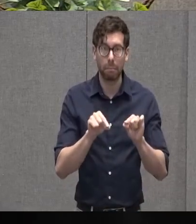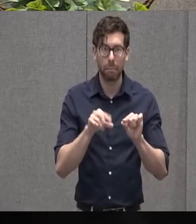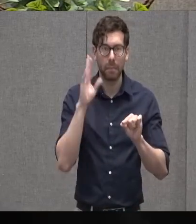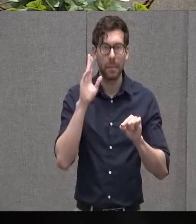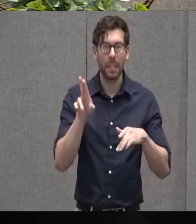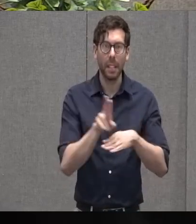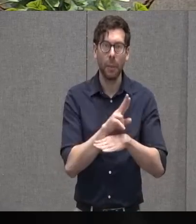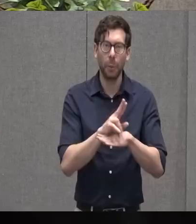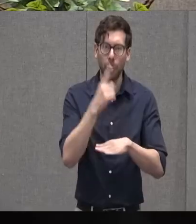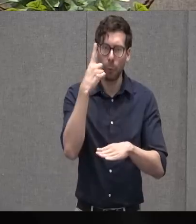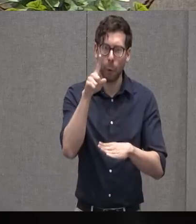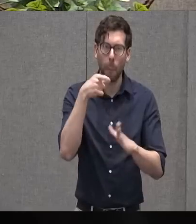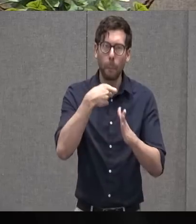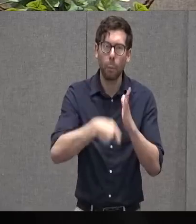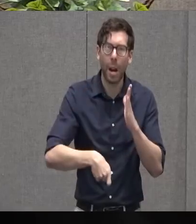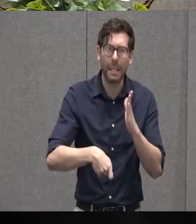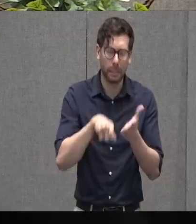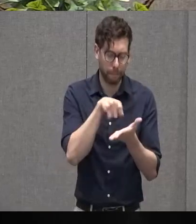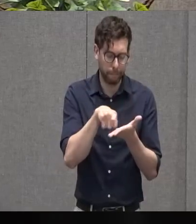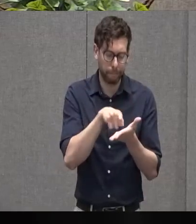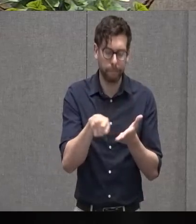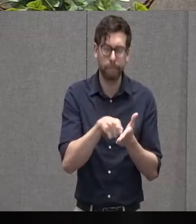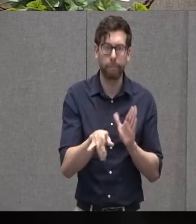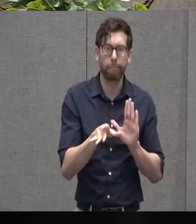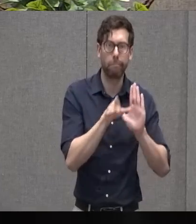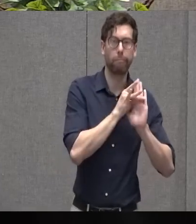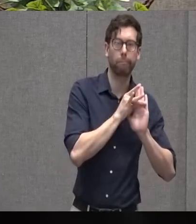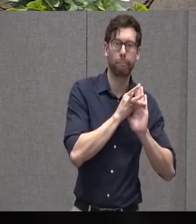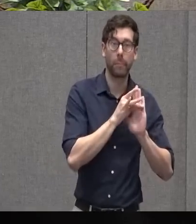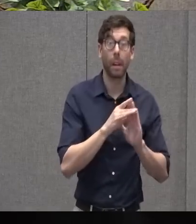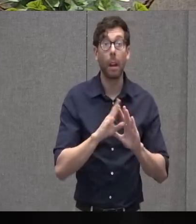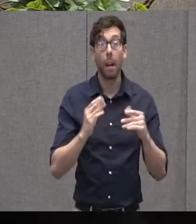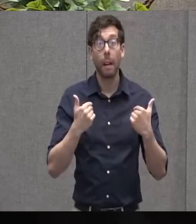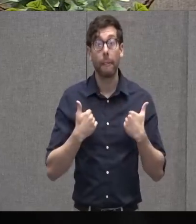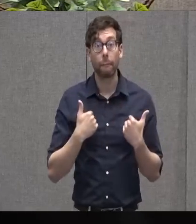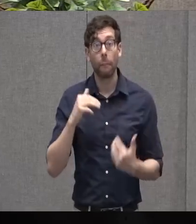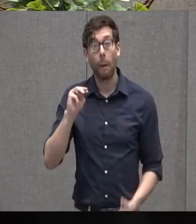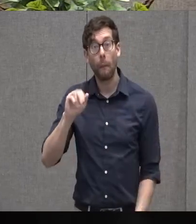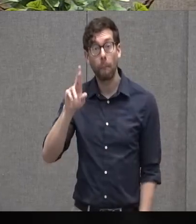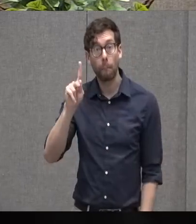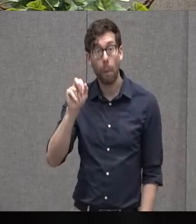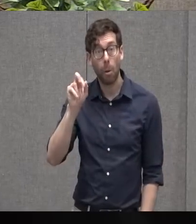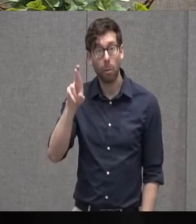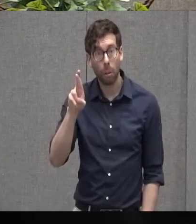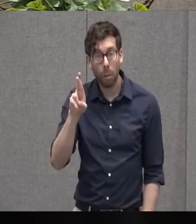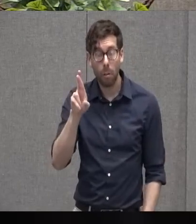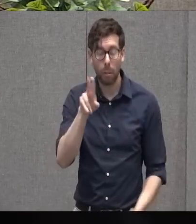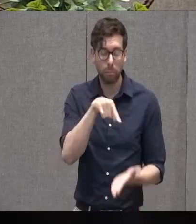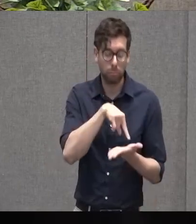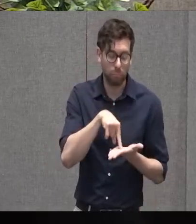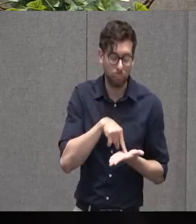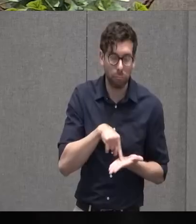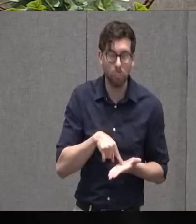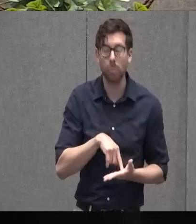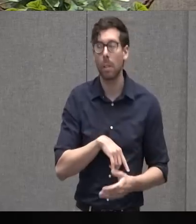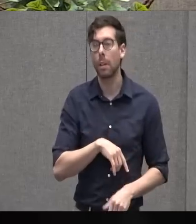I have a marker, some tape, I always like tape and some scissors.